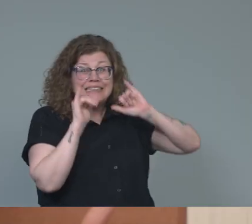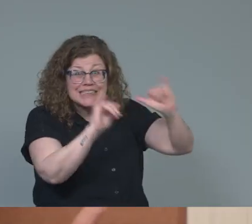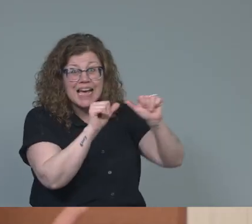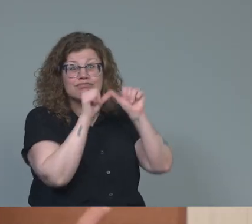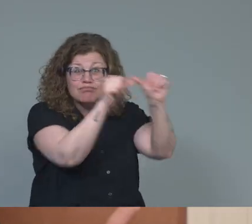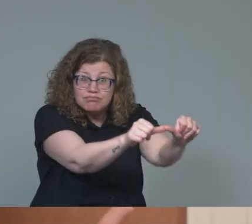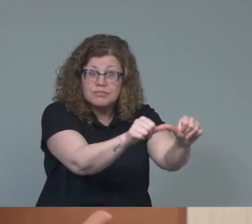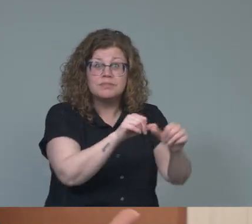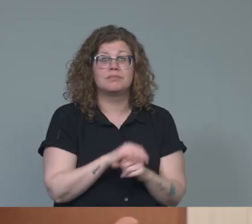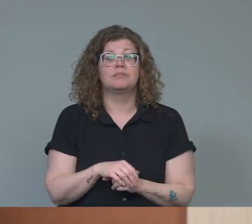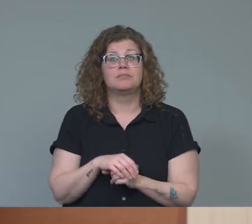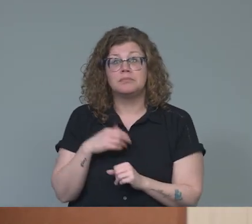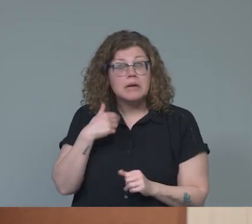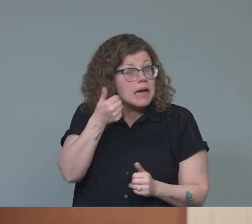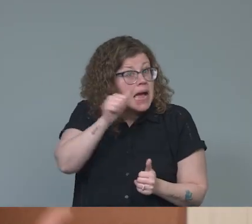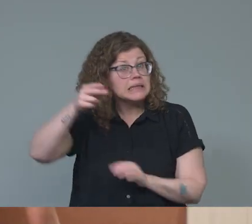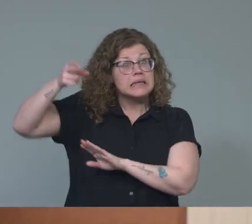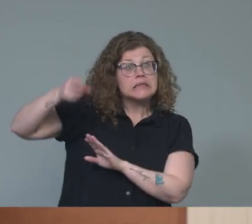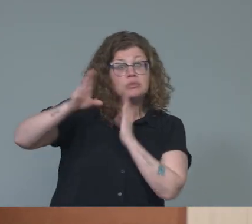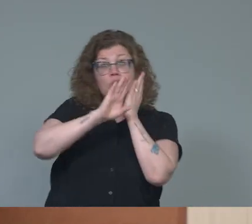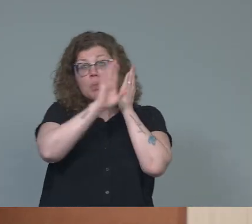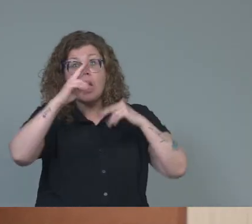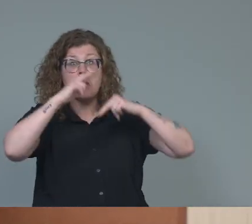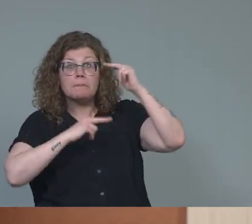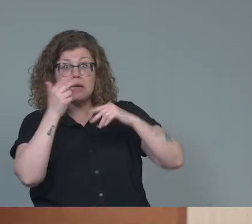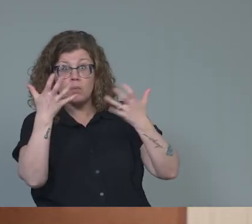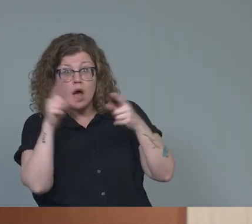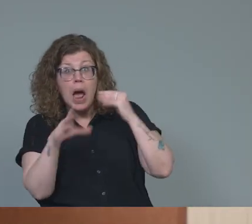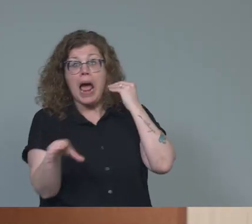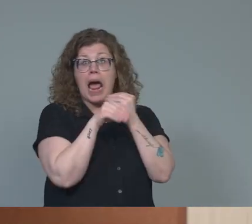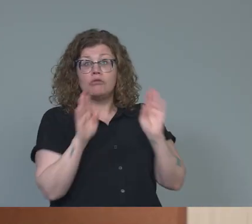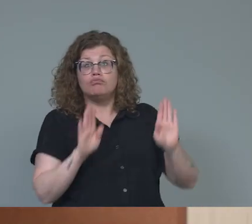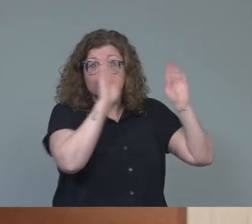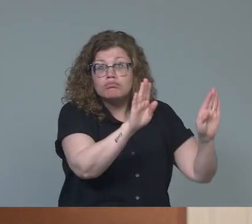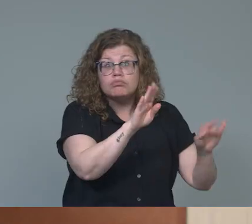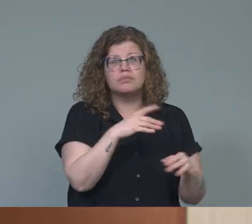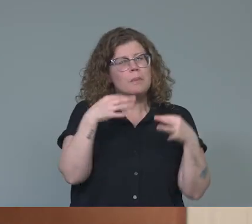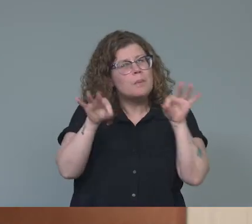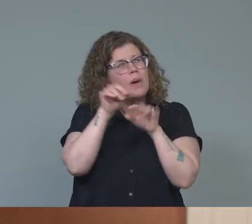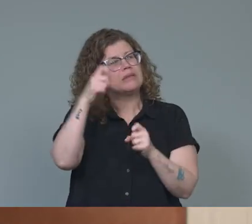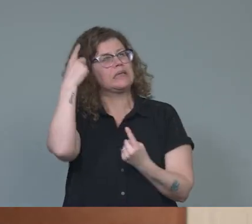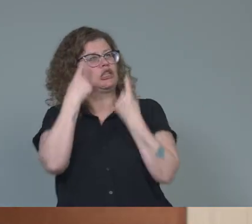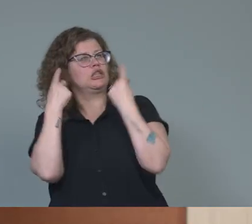and affect the structural integrity of something that you're attaching to, that's when detailed design becomes more complicated.